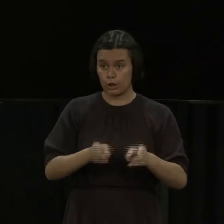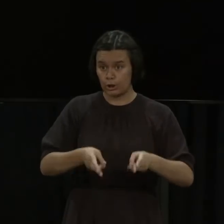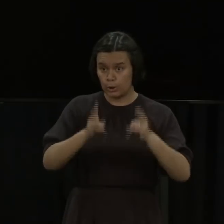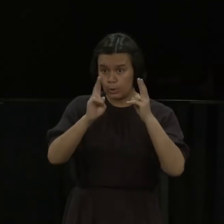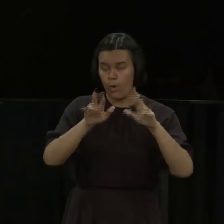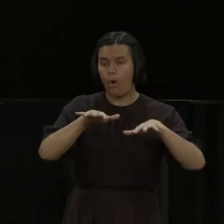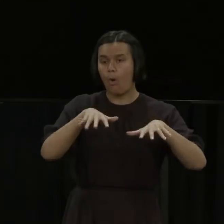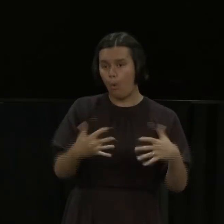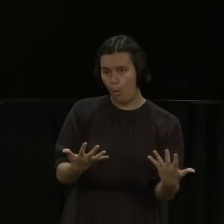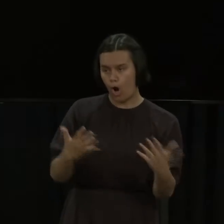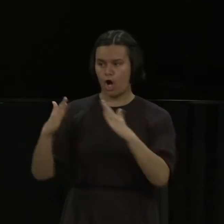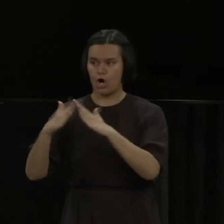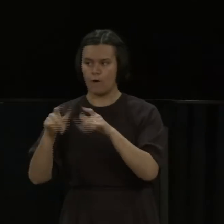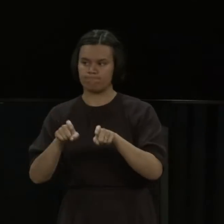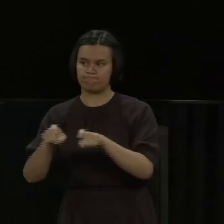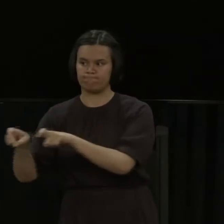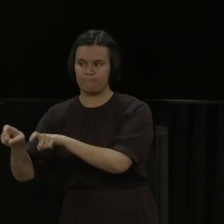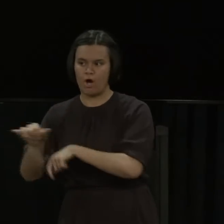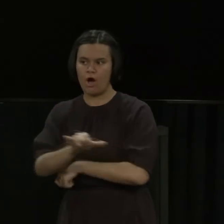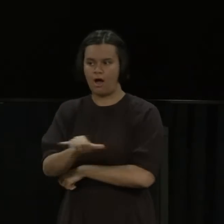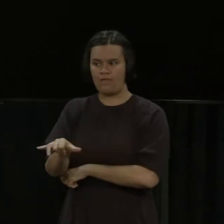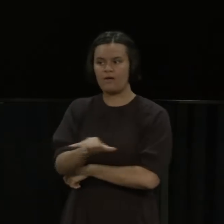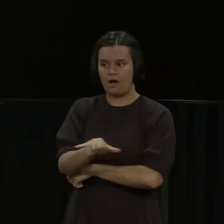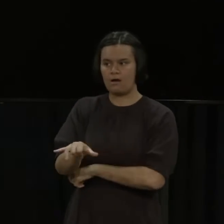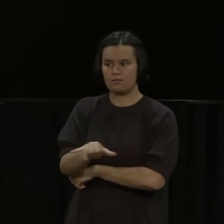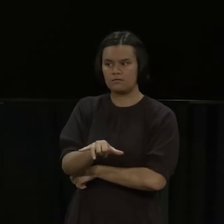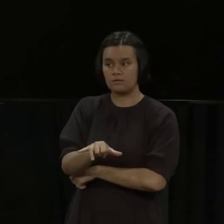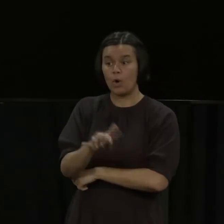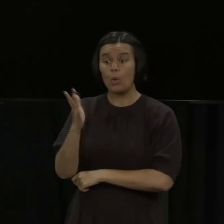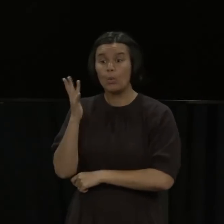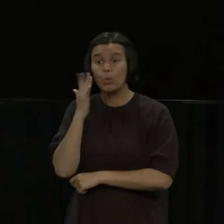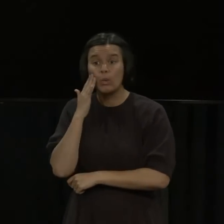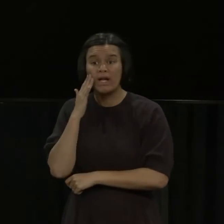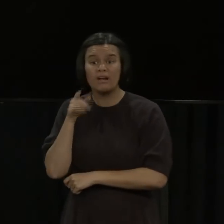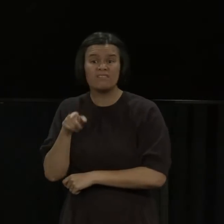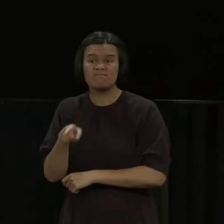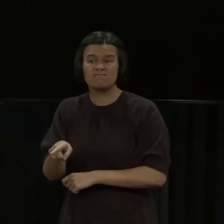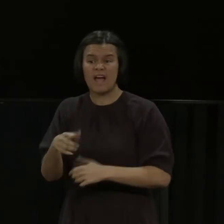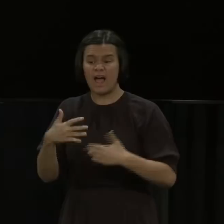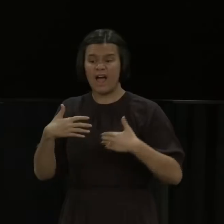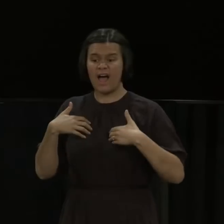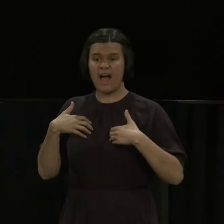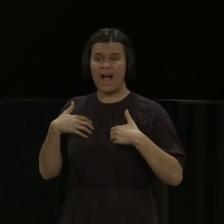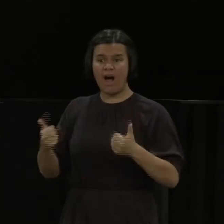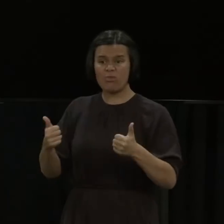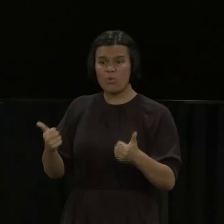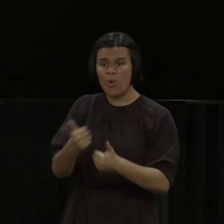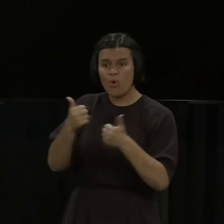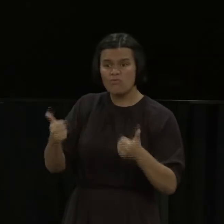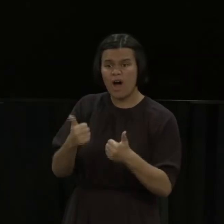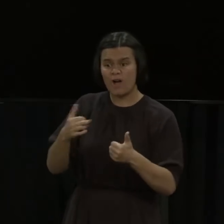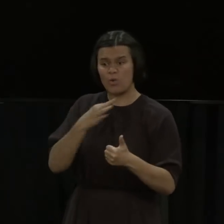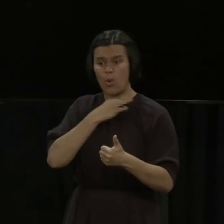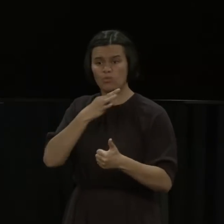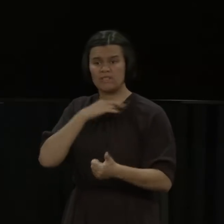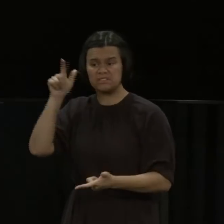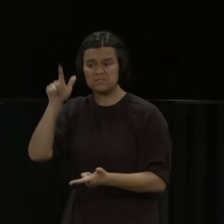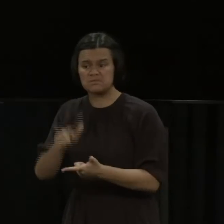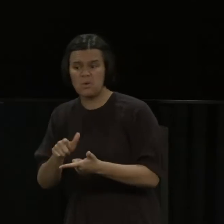bigger impact on cases. At this point we will keep that in place but will keep it under constant review. We only want that self